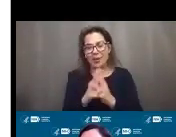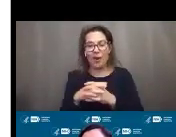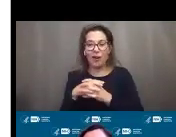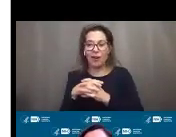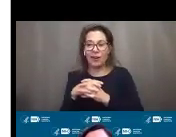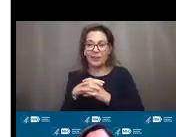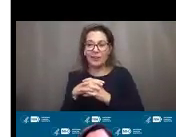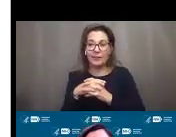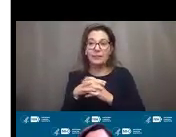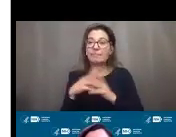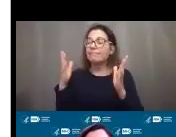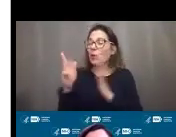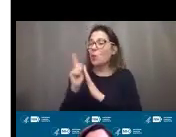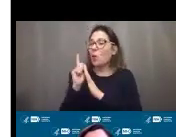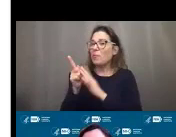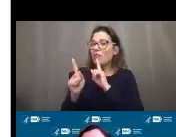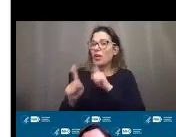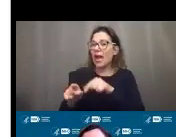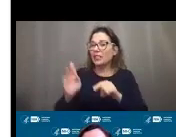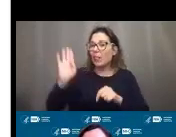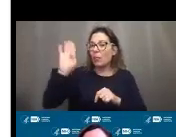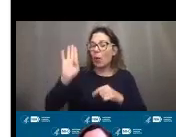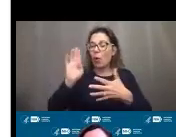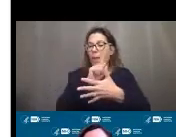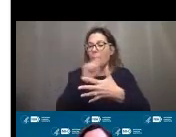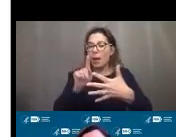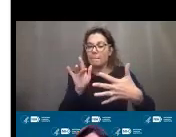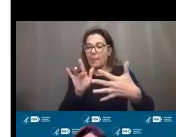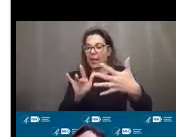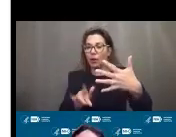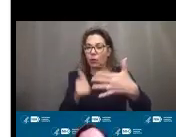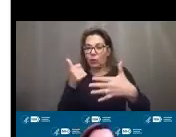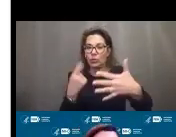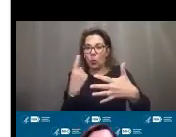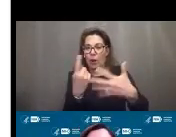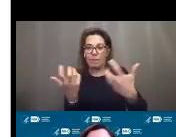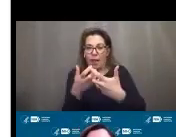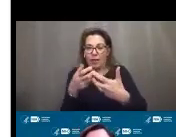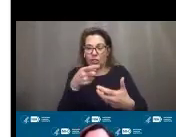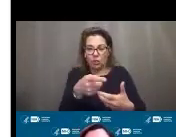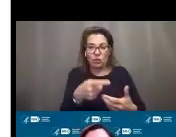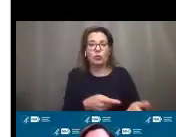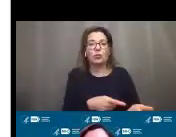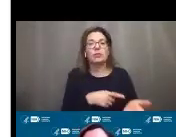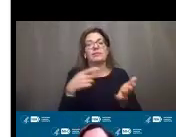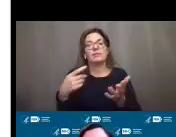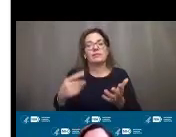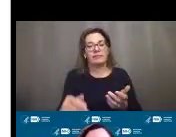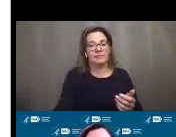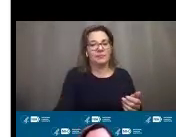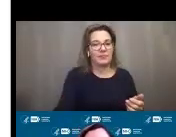and a recording of this session will be posted within 48 hours. Both will be available in the same location